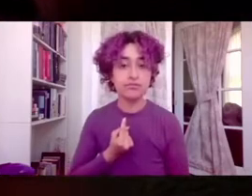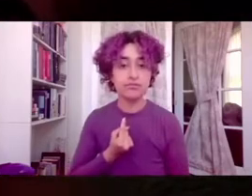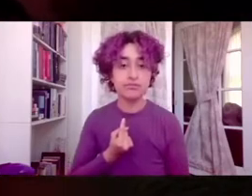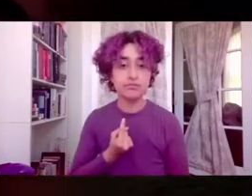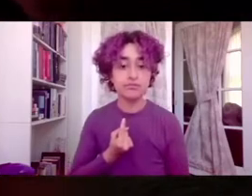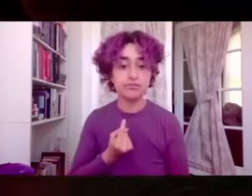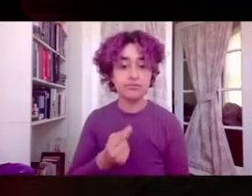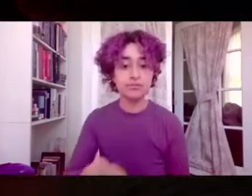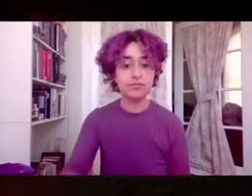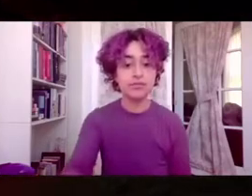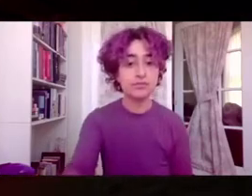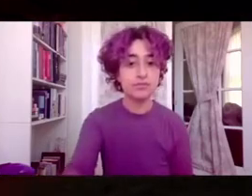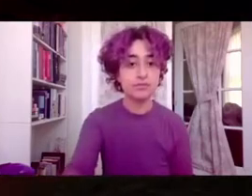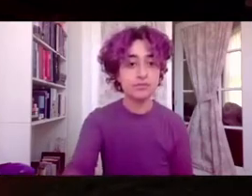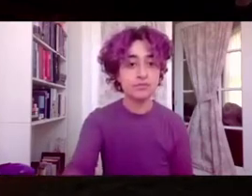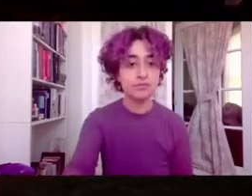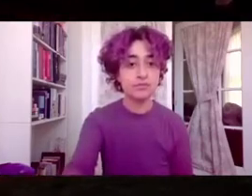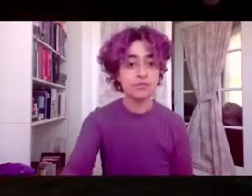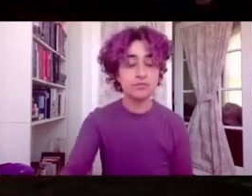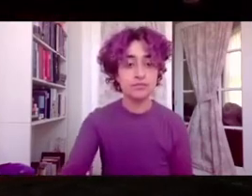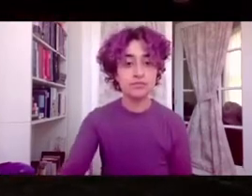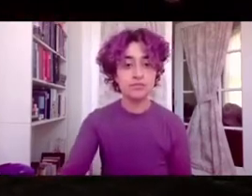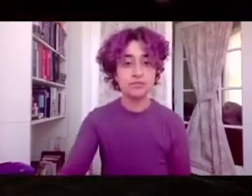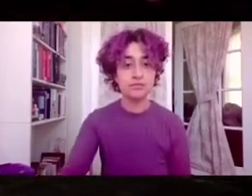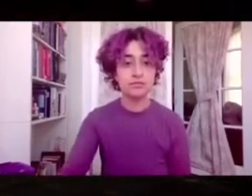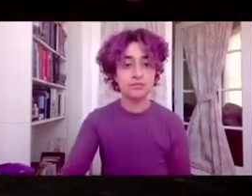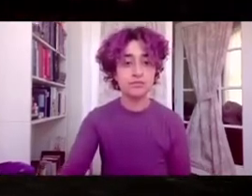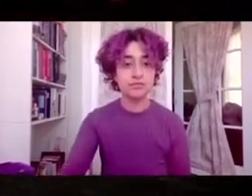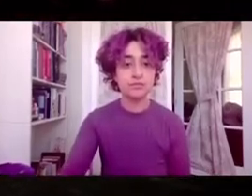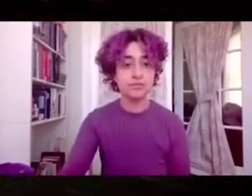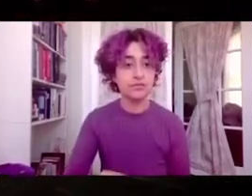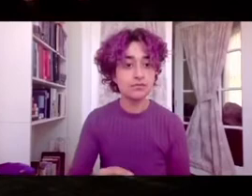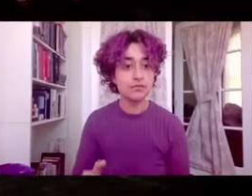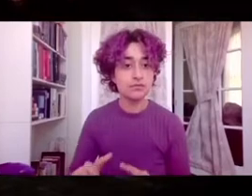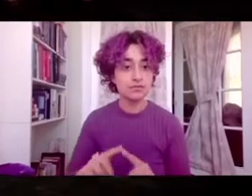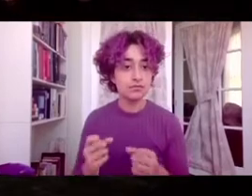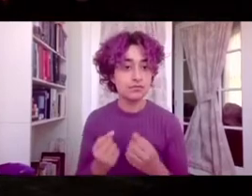If they only knew the heaviness of my heart and mind